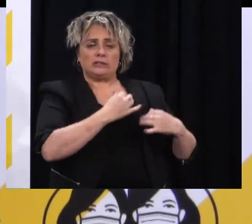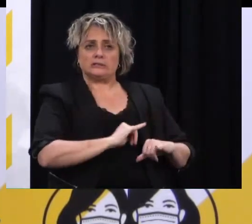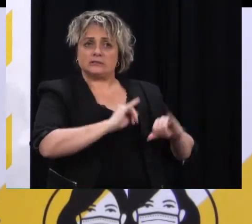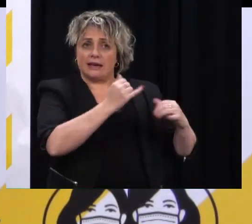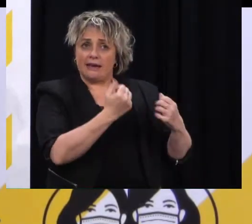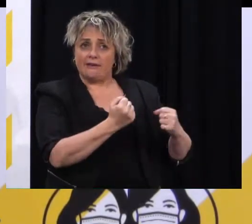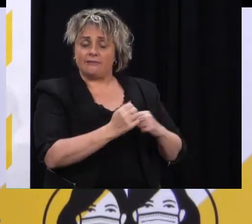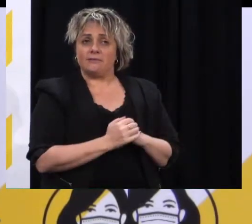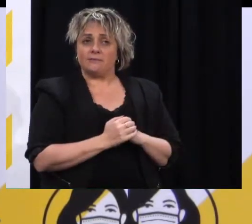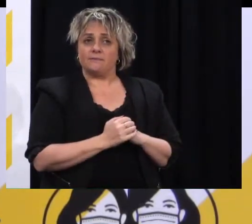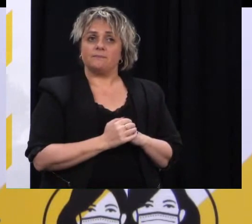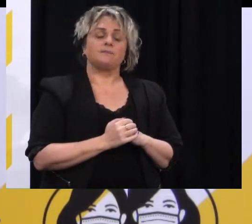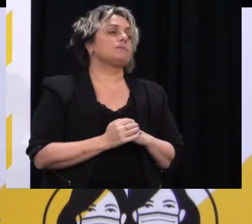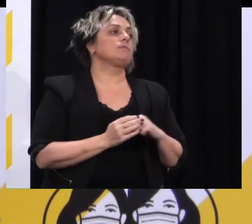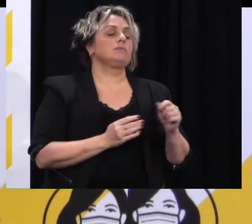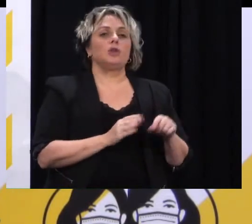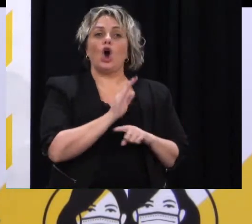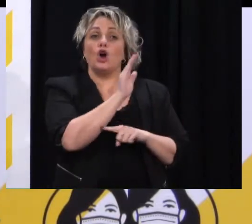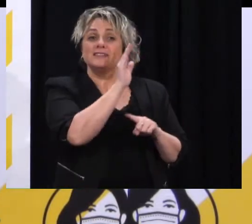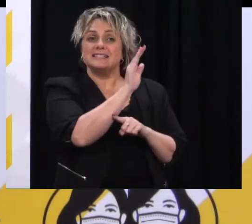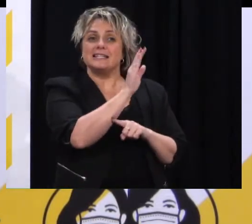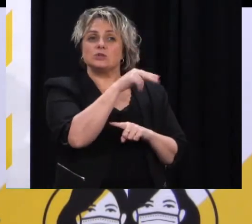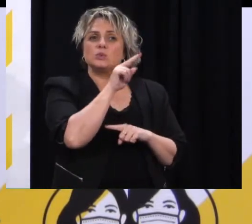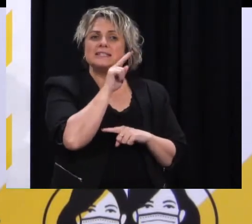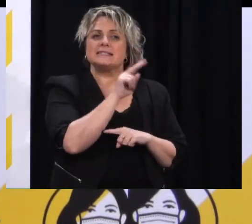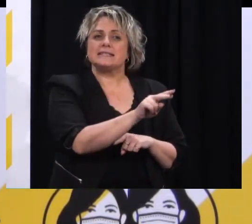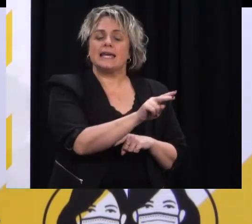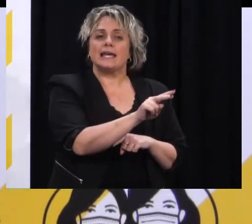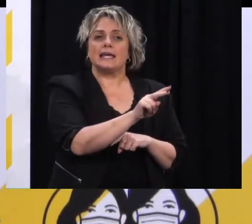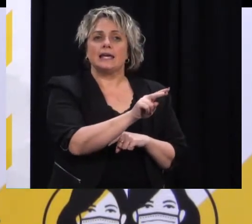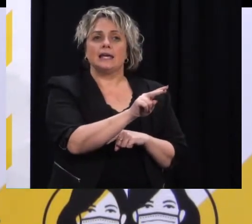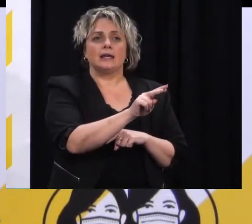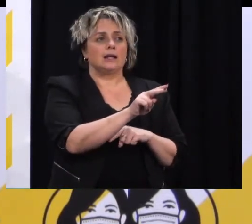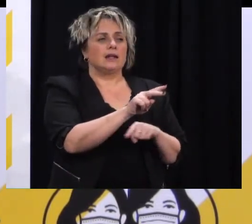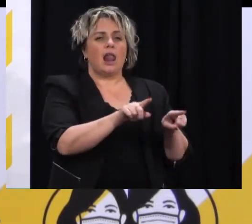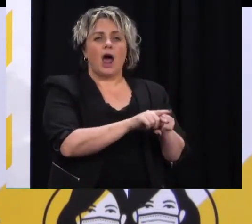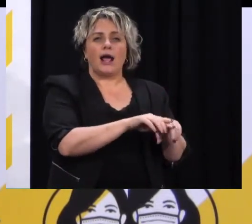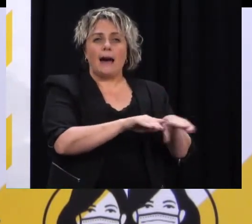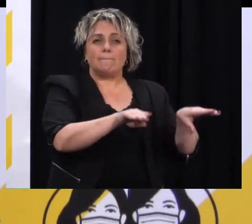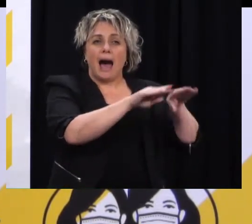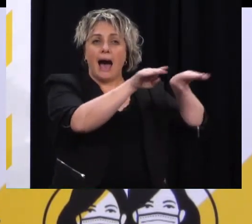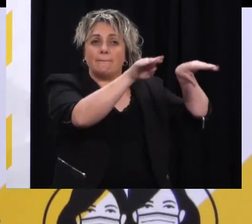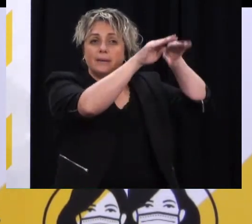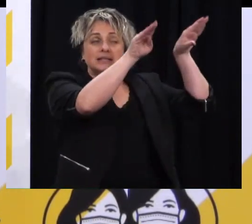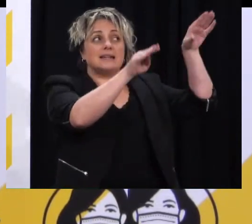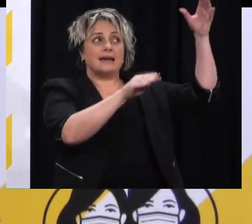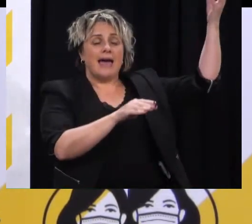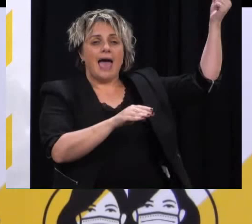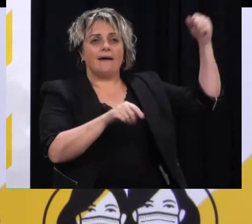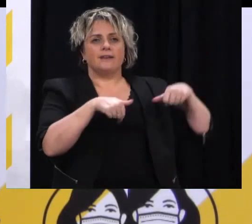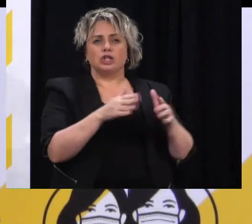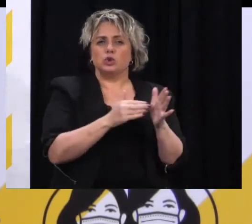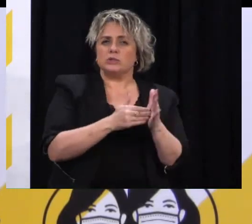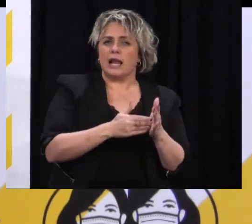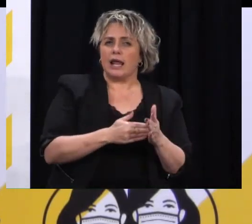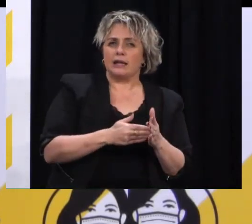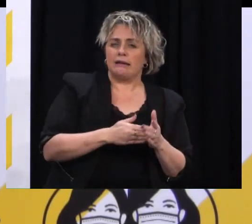rest of COVID getting into densely-populated residences?